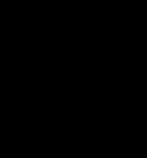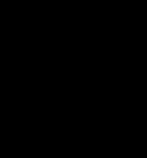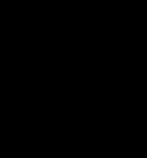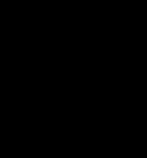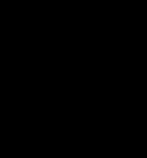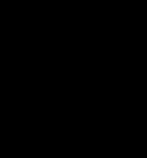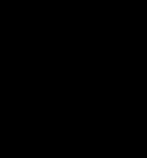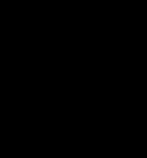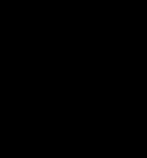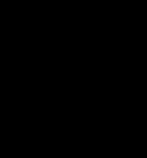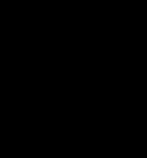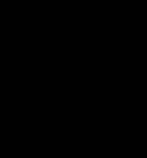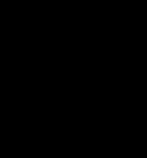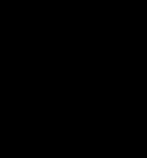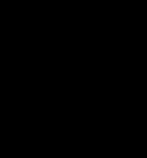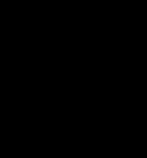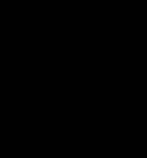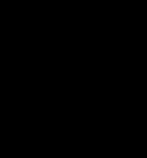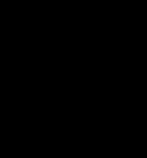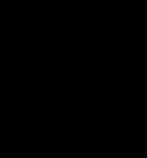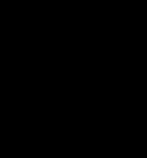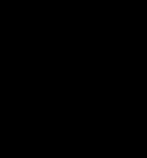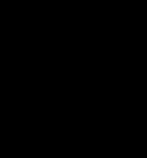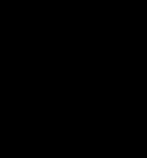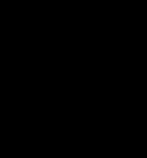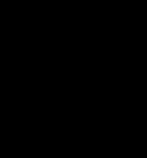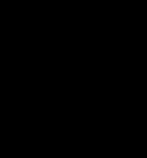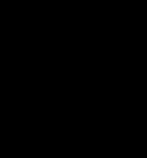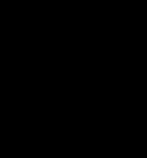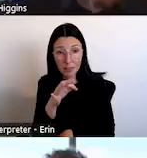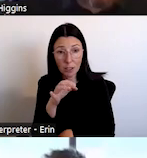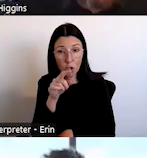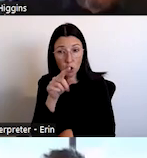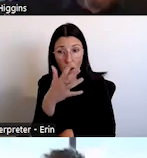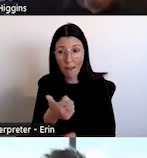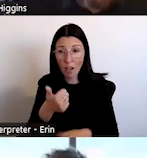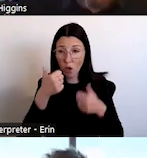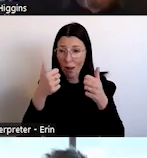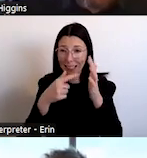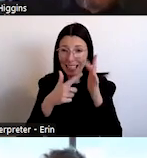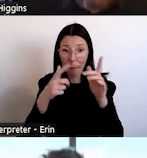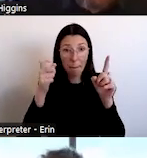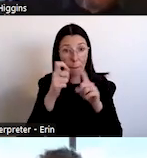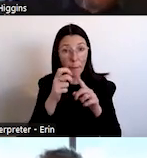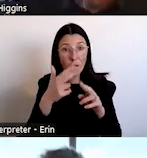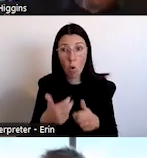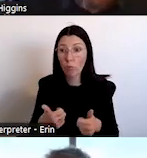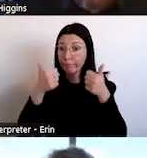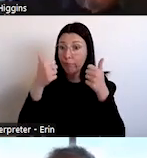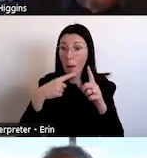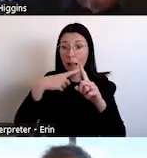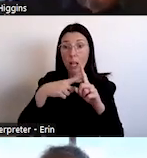do you have a tip for a great Plus1 campaign? We have heard from from Autumn and David,